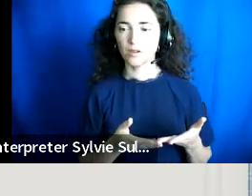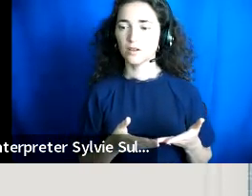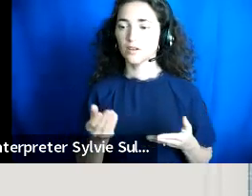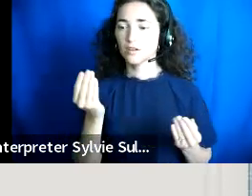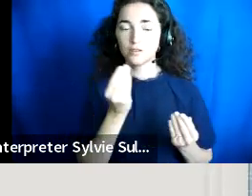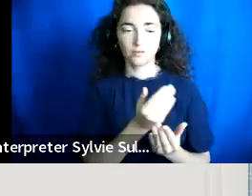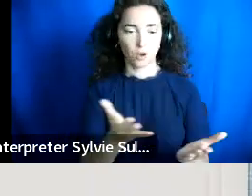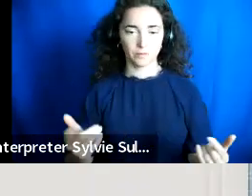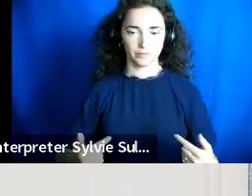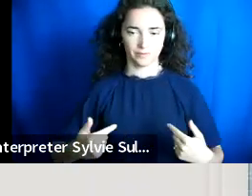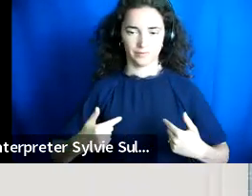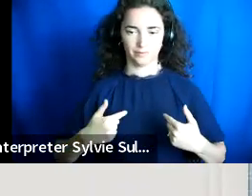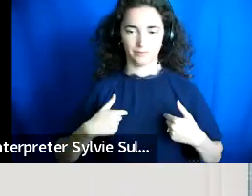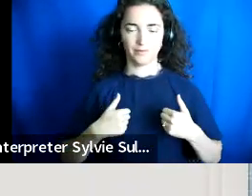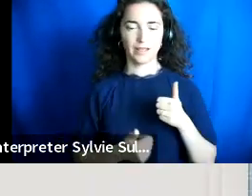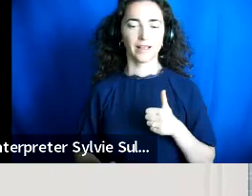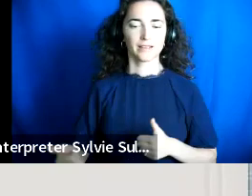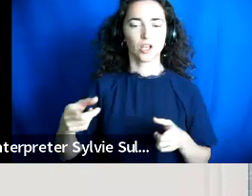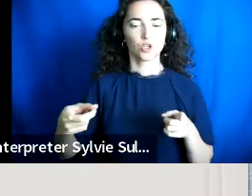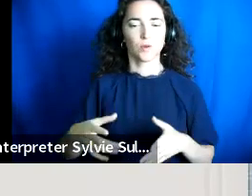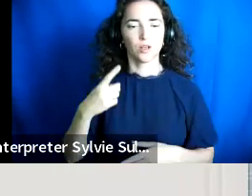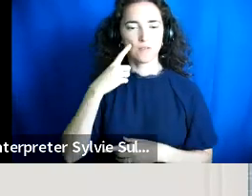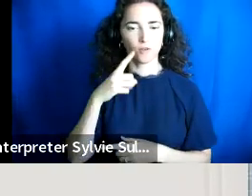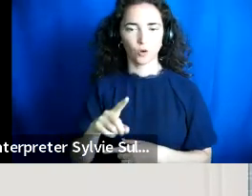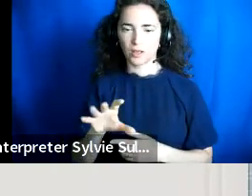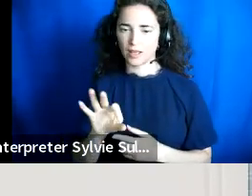I am the executive director of fja but I'm.